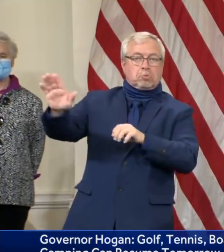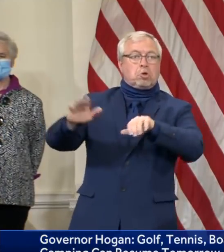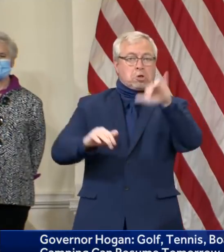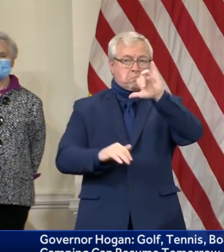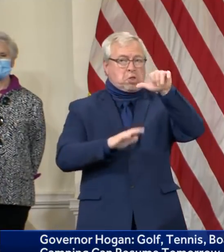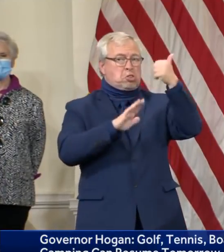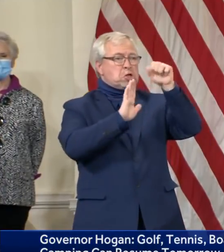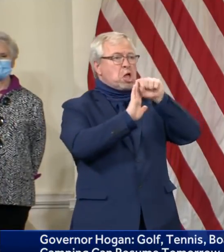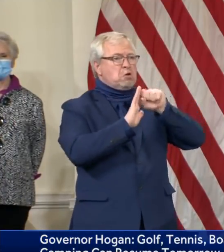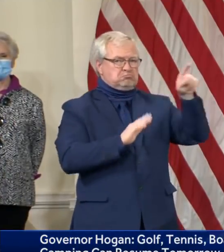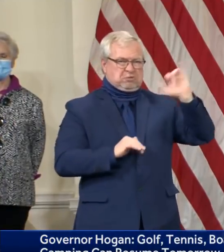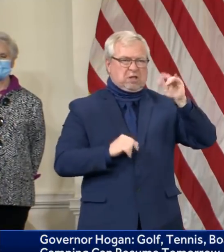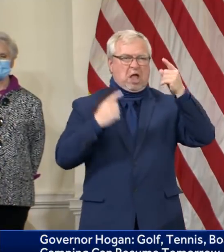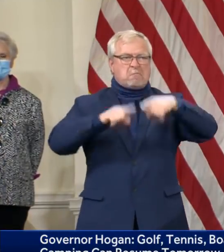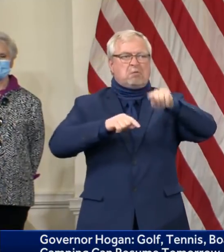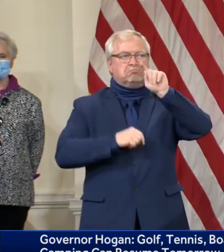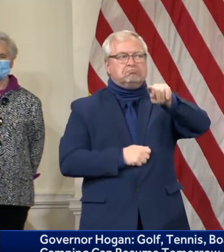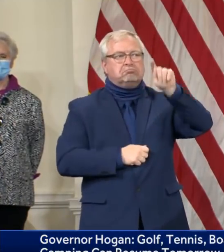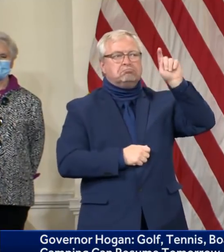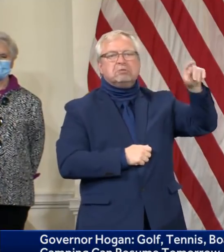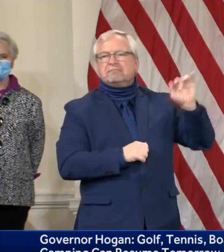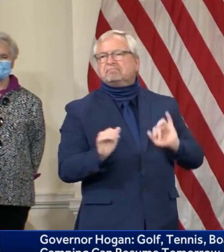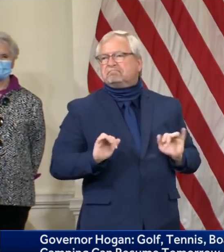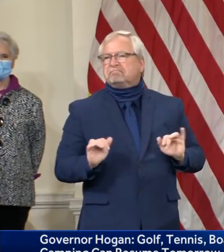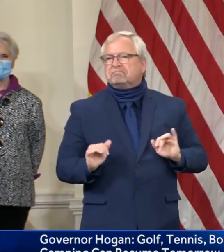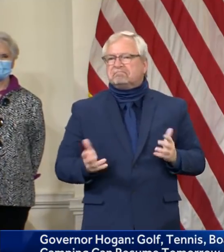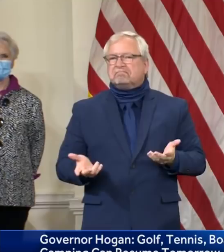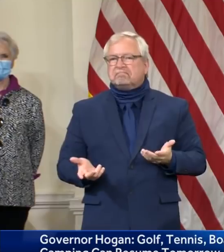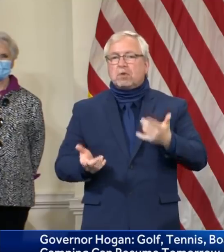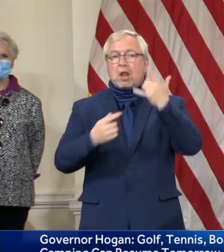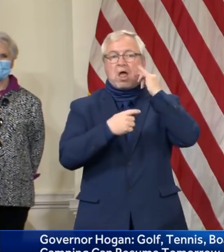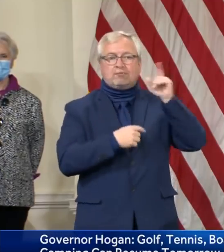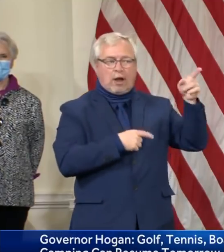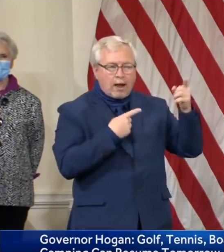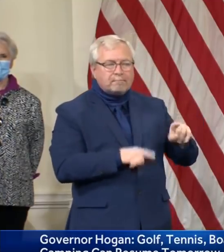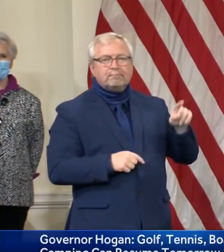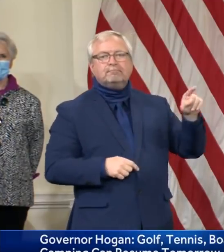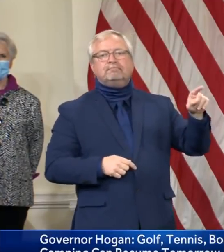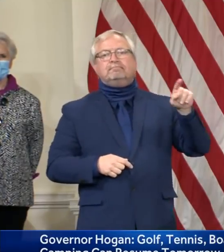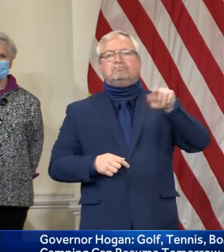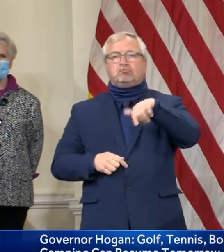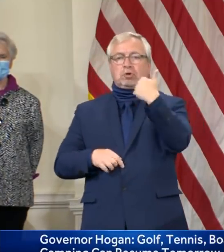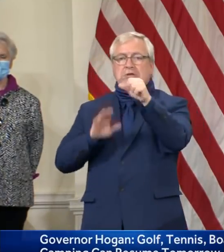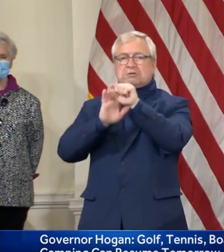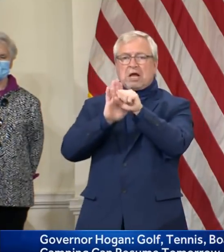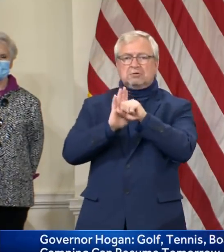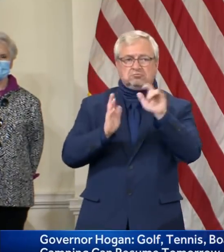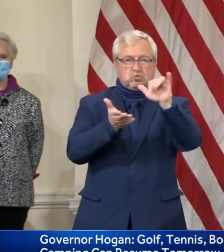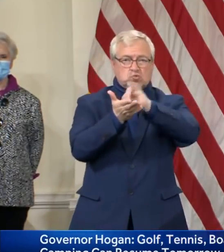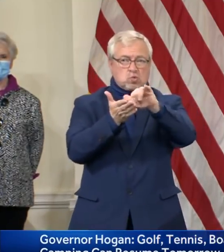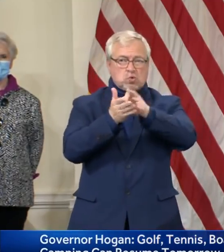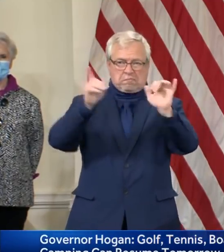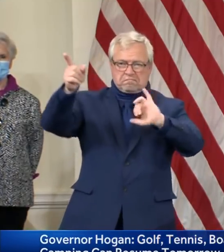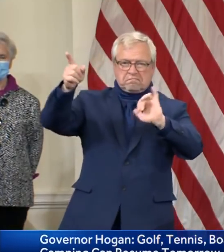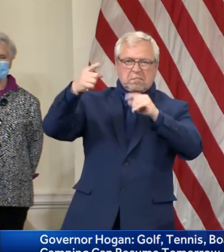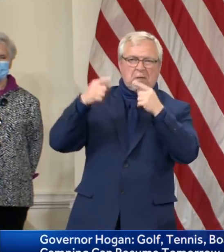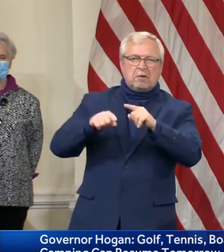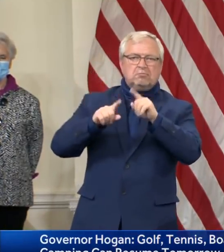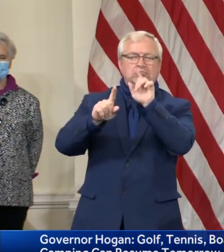THERE ARE HOPEFULLY NOT OTHERS. THE PROBLEMS OF STATES, MUCH WORSE THAN THIS.